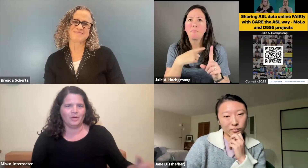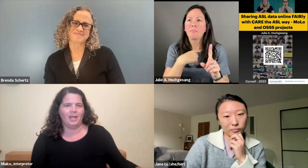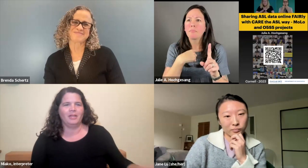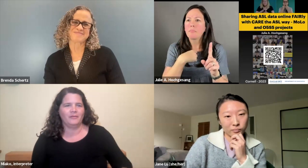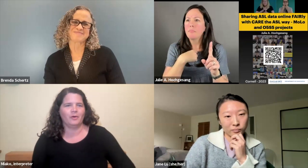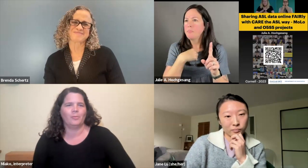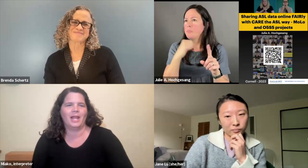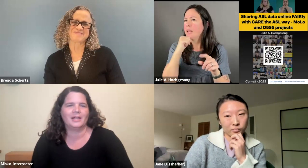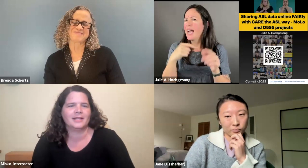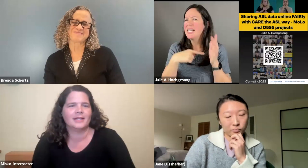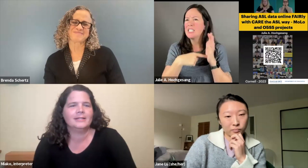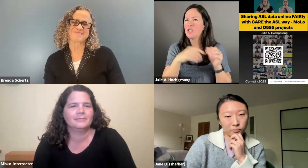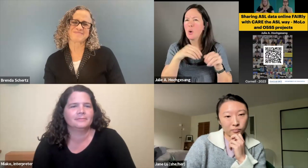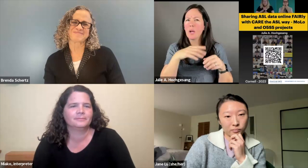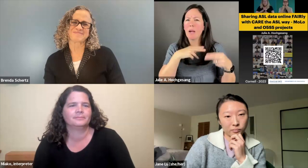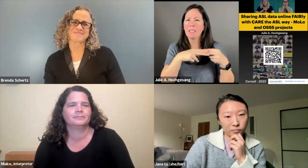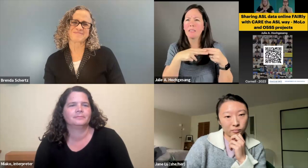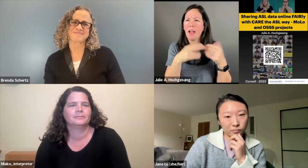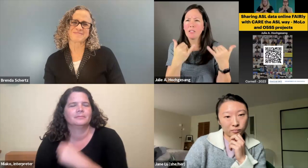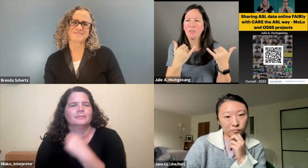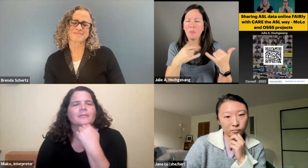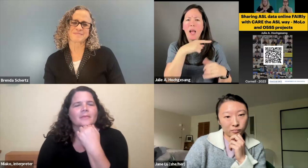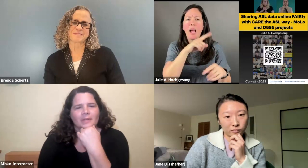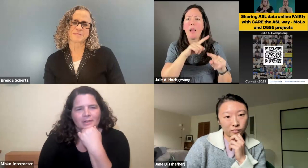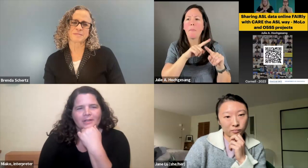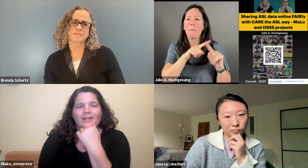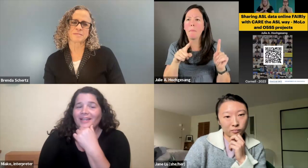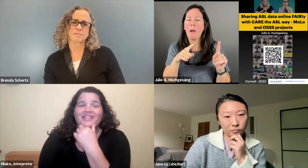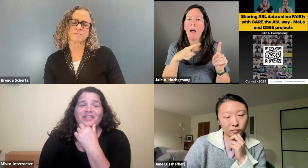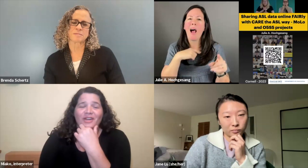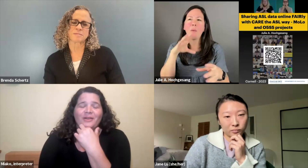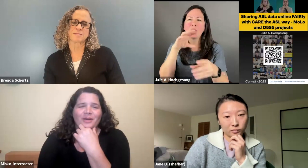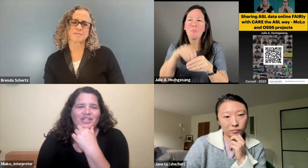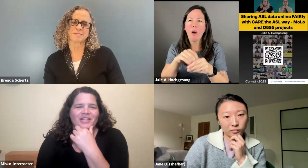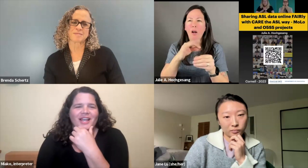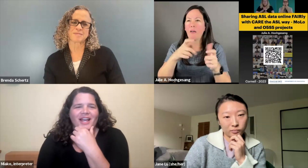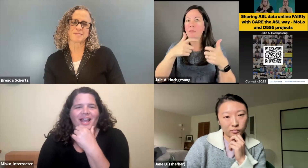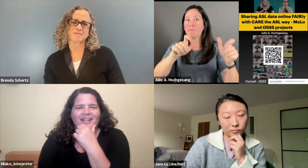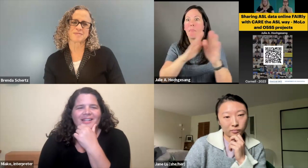aiming for Open Access it's a great question I didn't